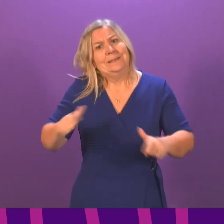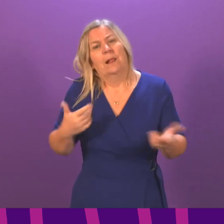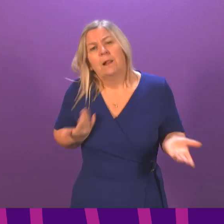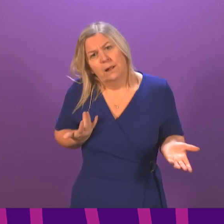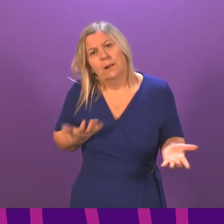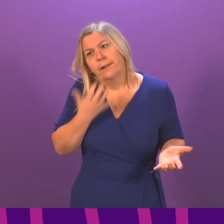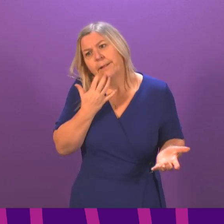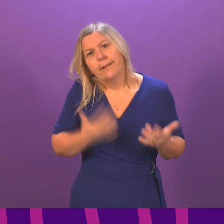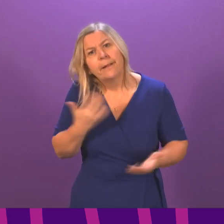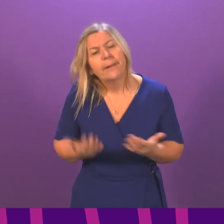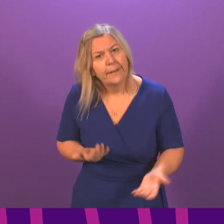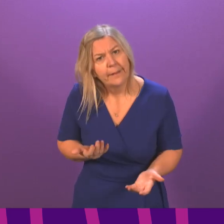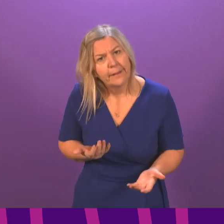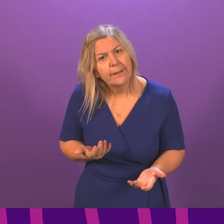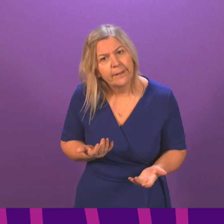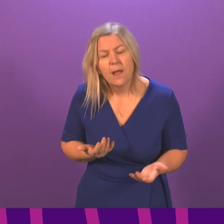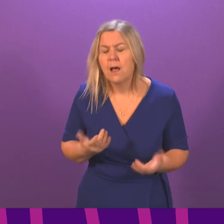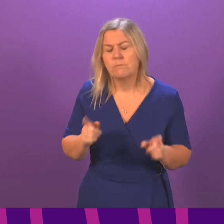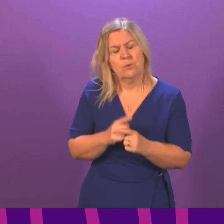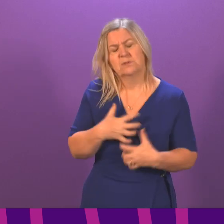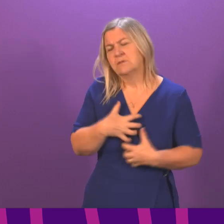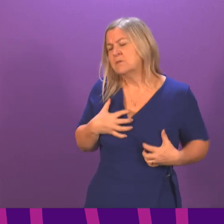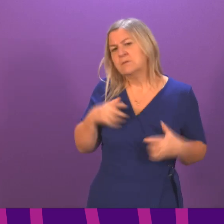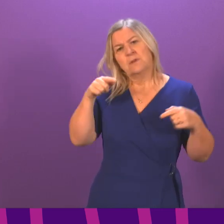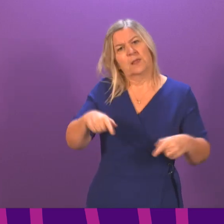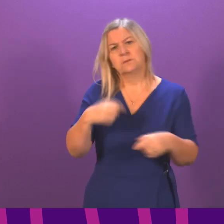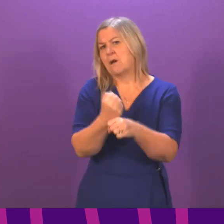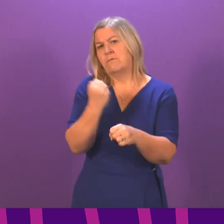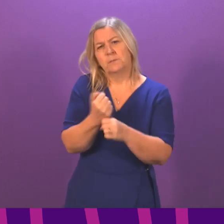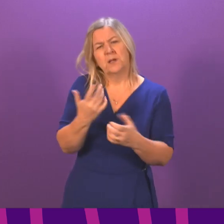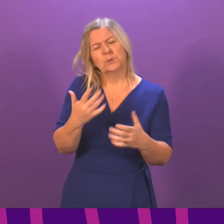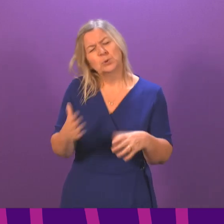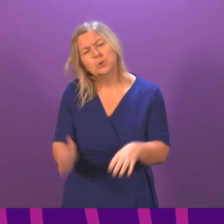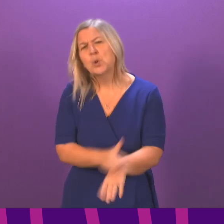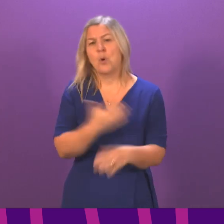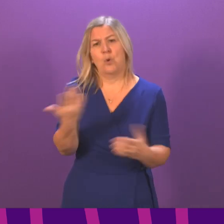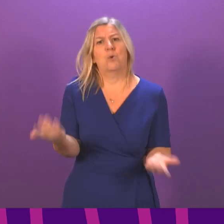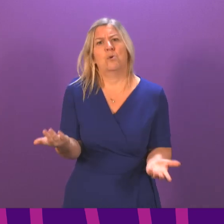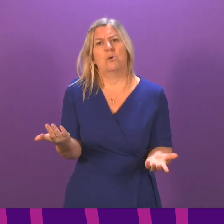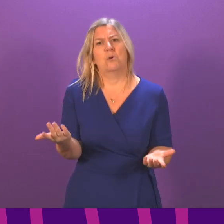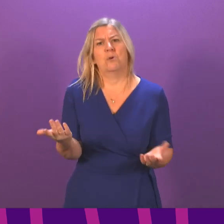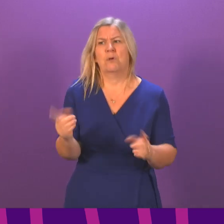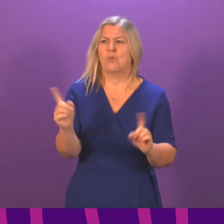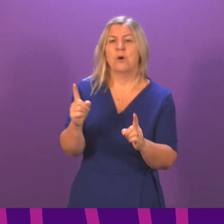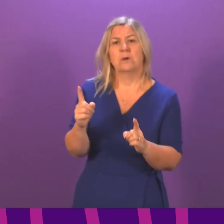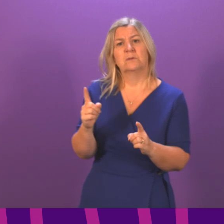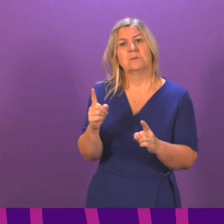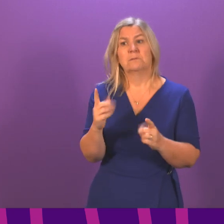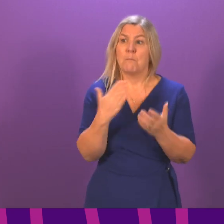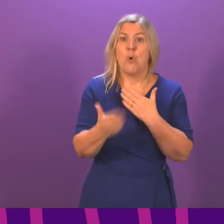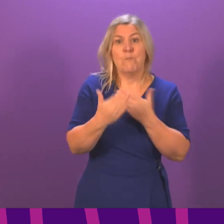I am also frustrated by how slow the Government has been on the expansion of testing. In the